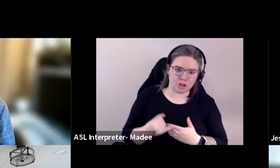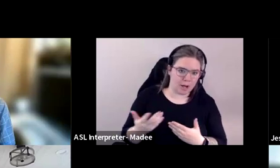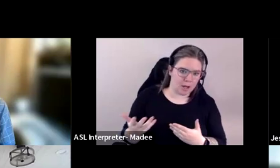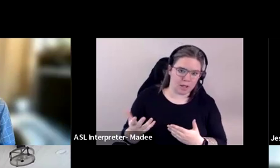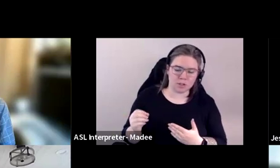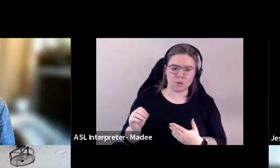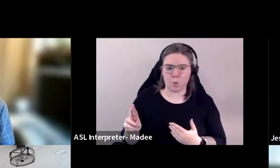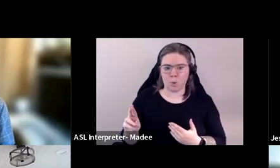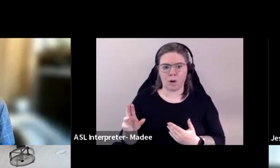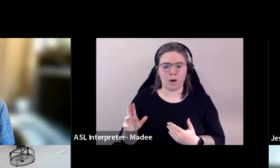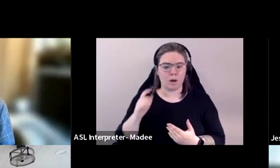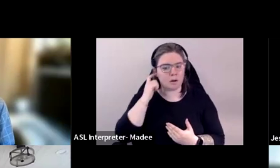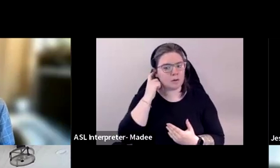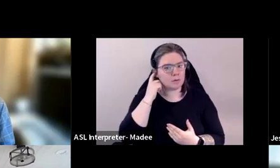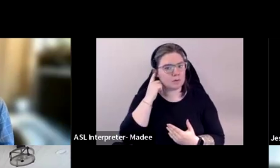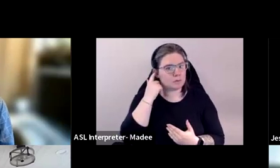And anything HUD